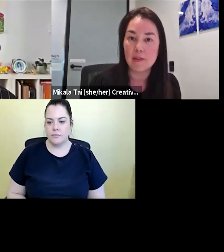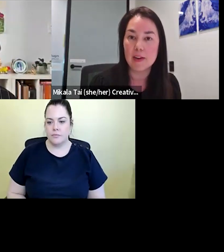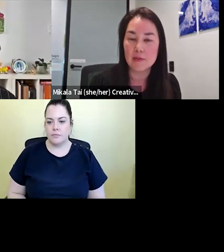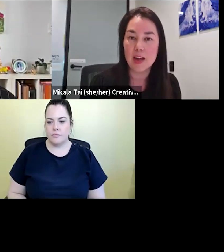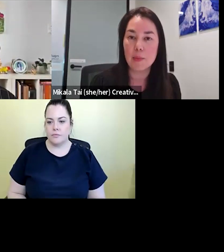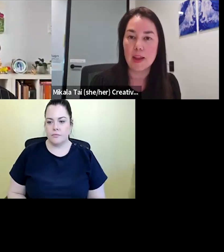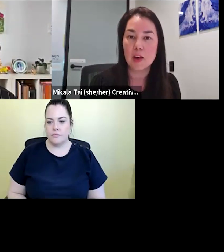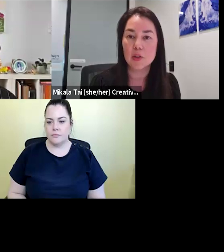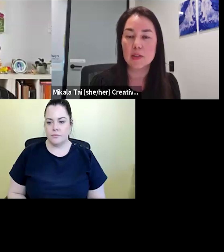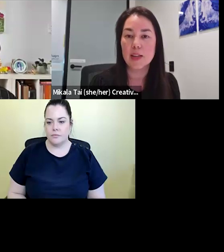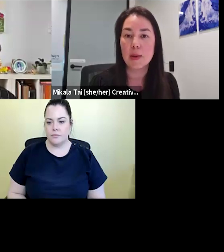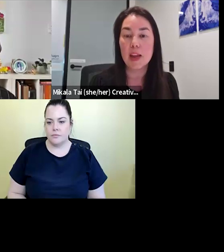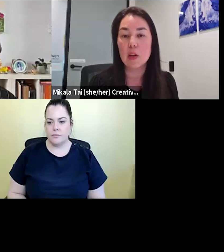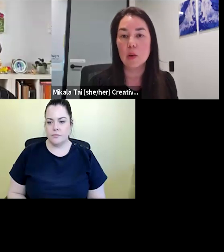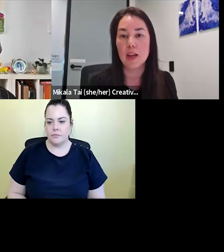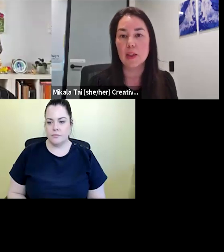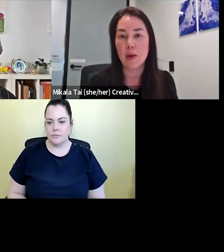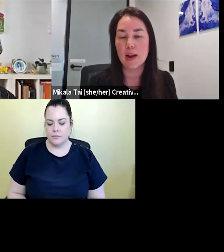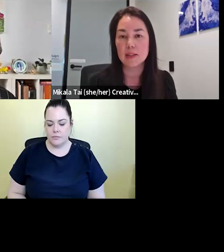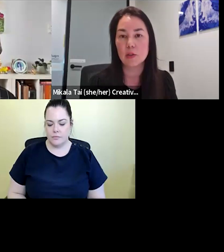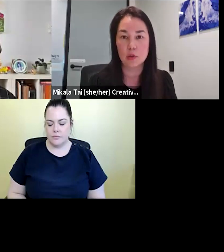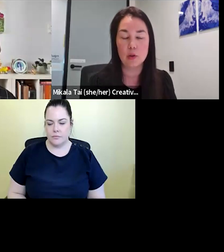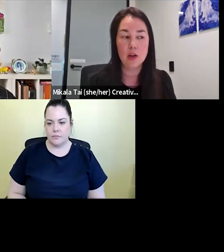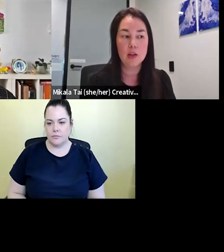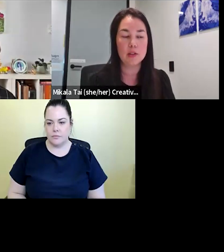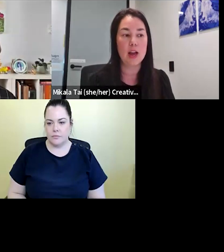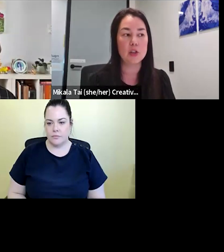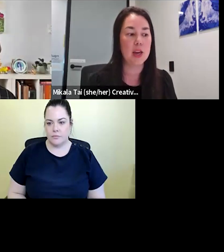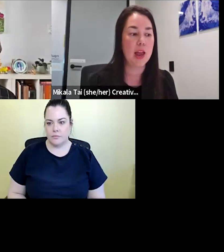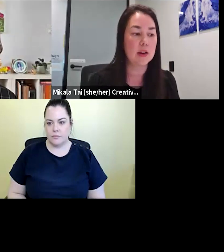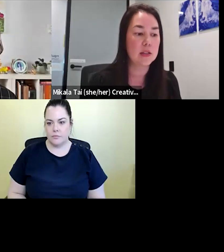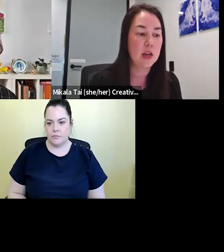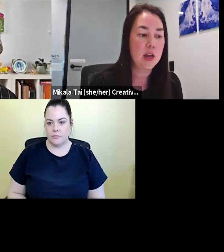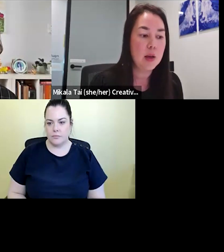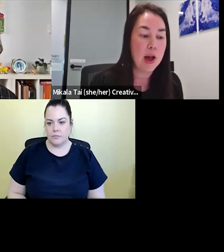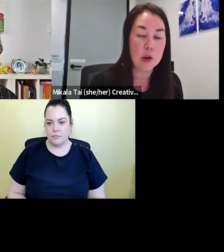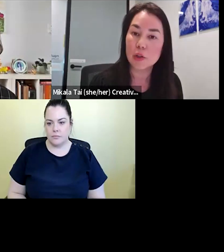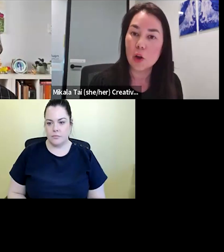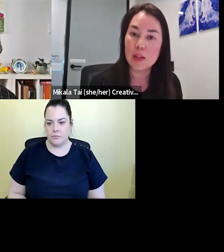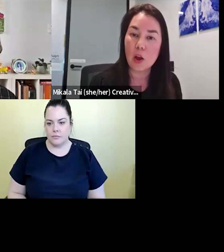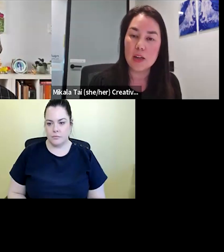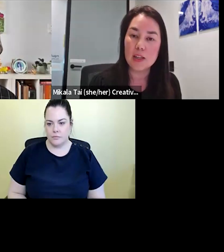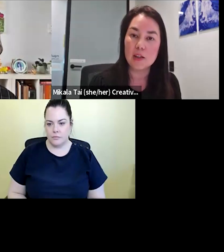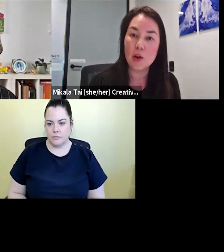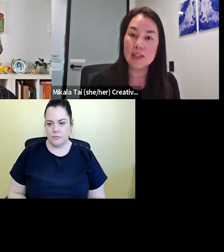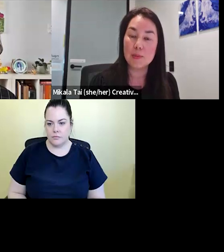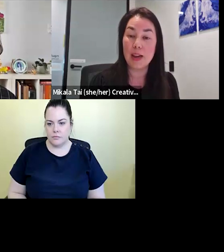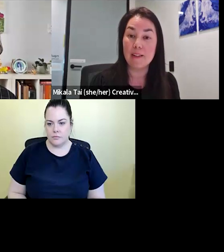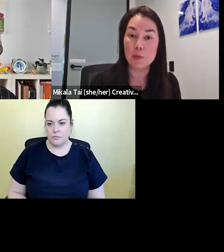very different applications. Even looking at the past two, so Archie and Marco, the only similarity